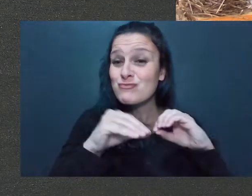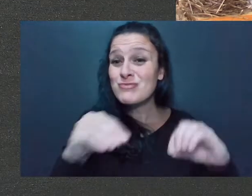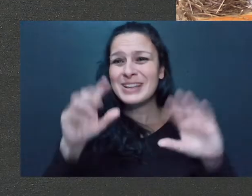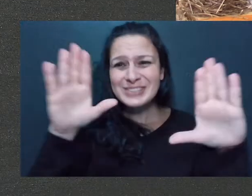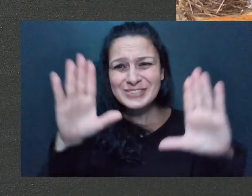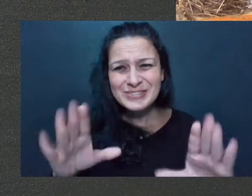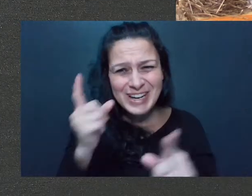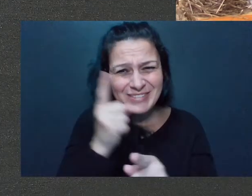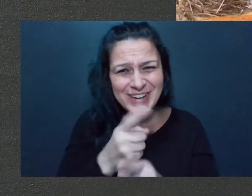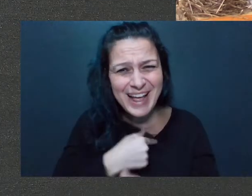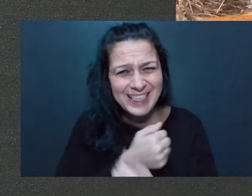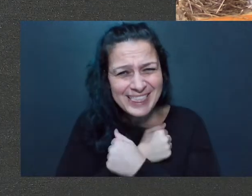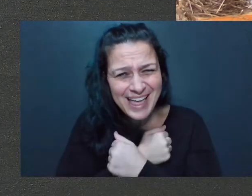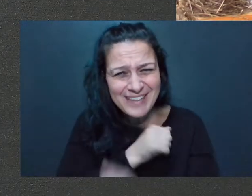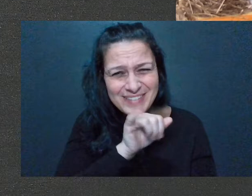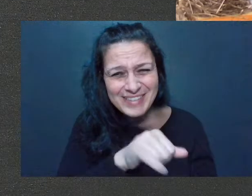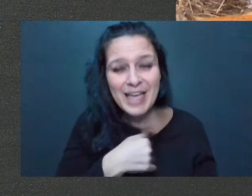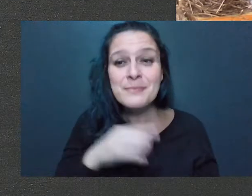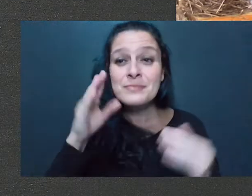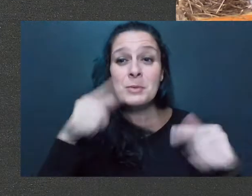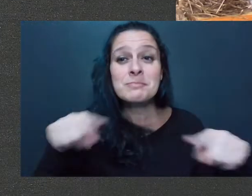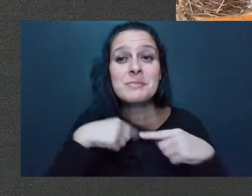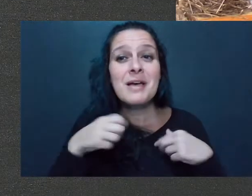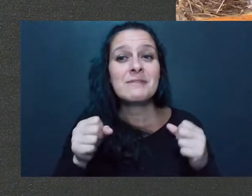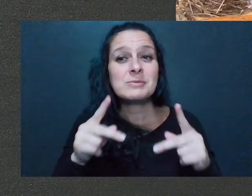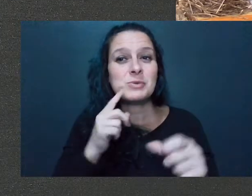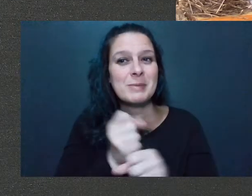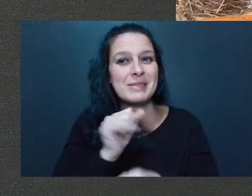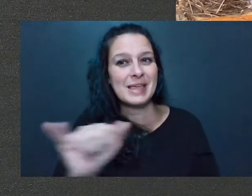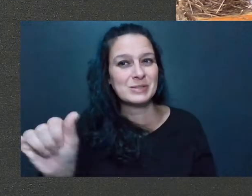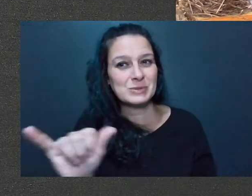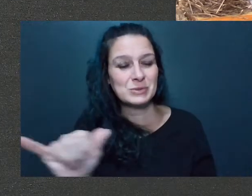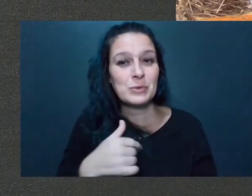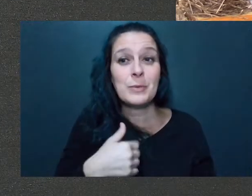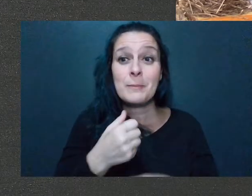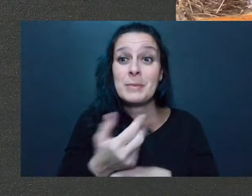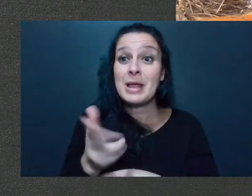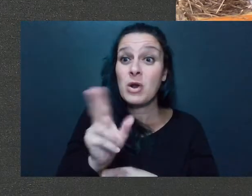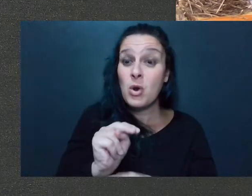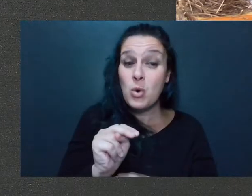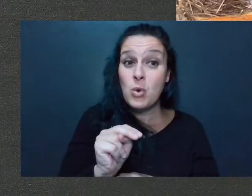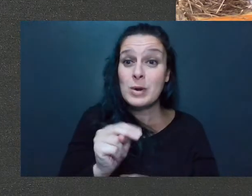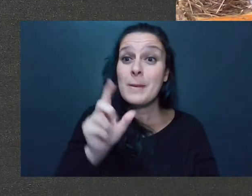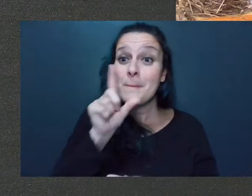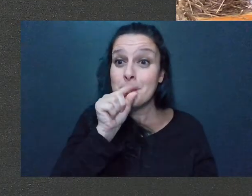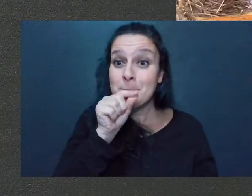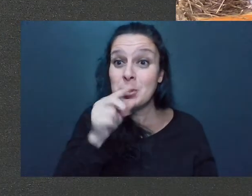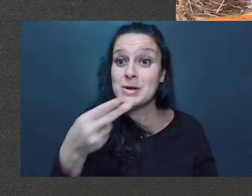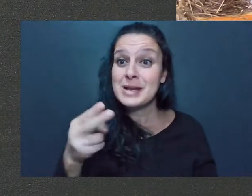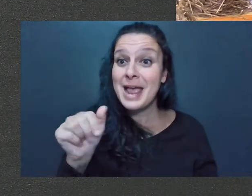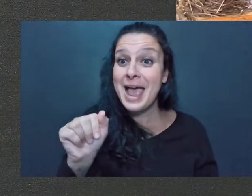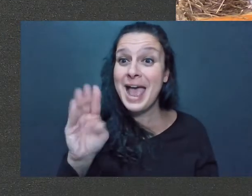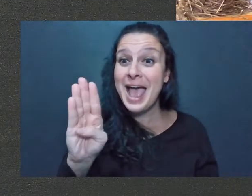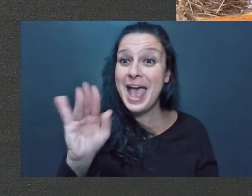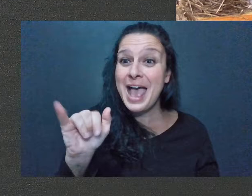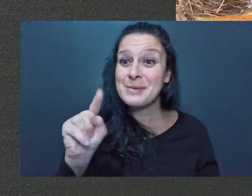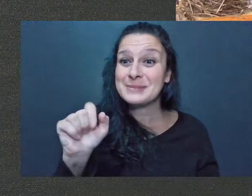I loved it. I hope that you have a chance to make it too. We made our very own bird habitat.